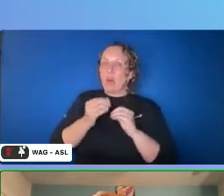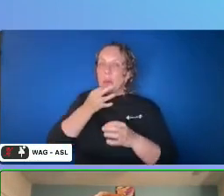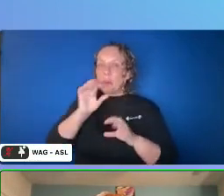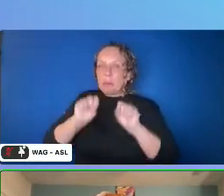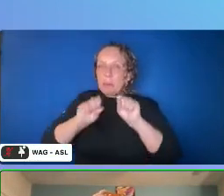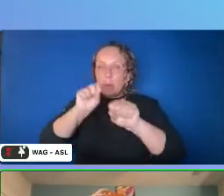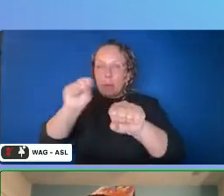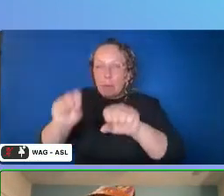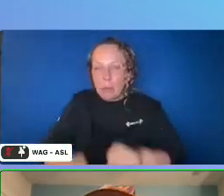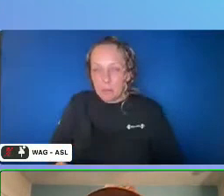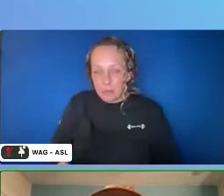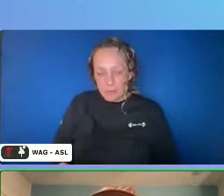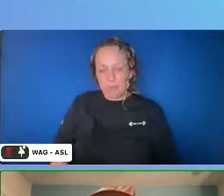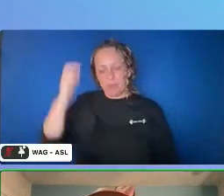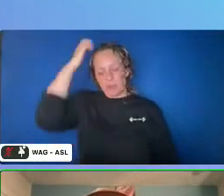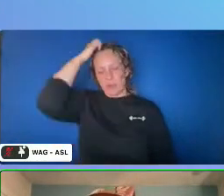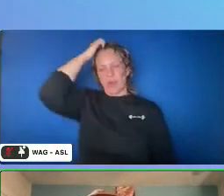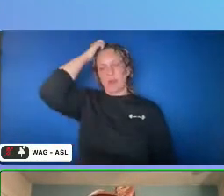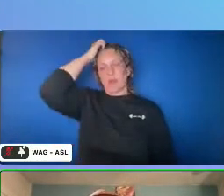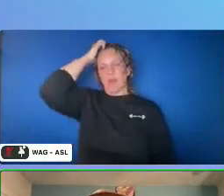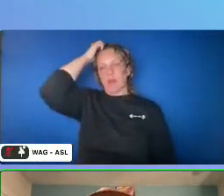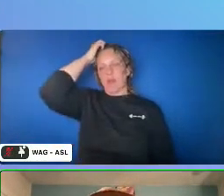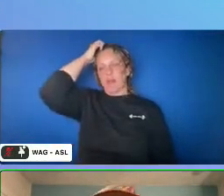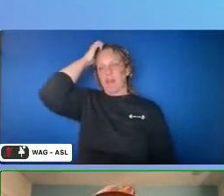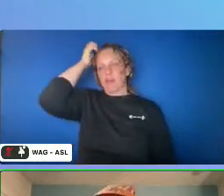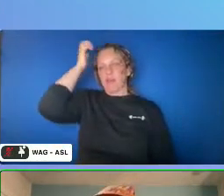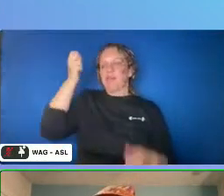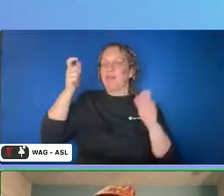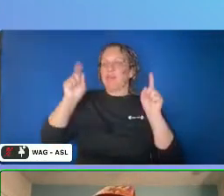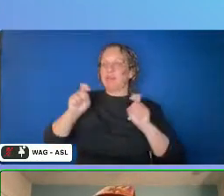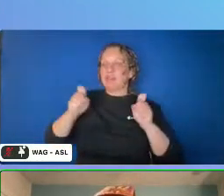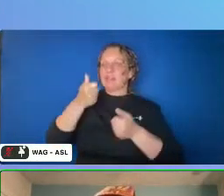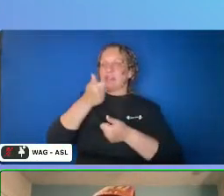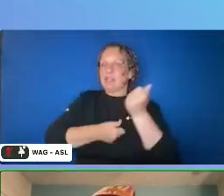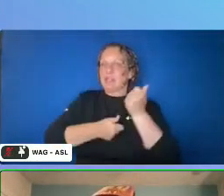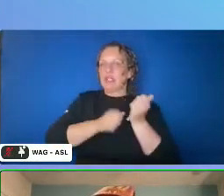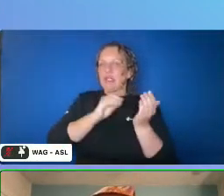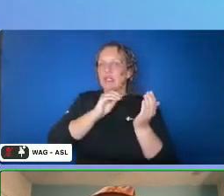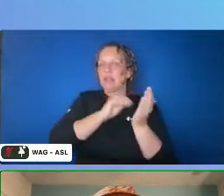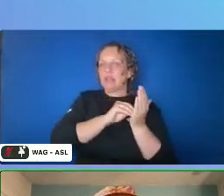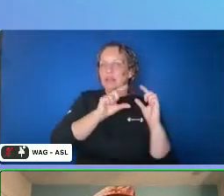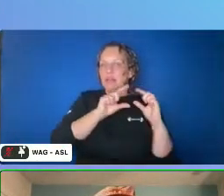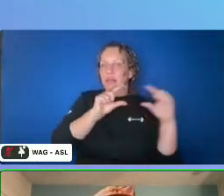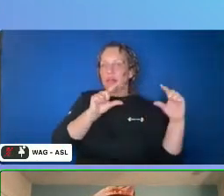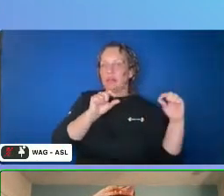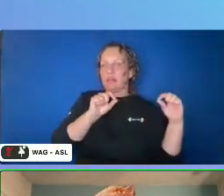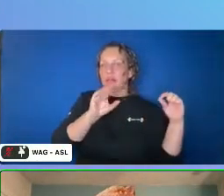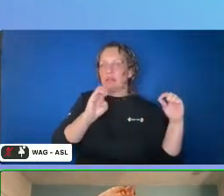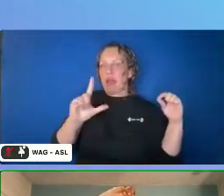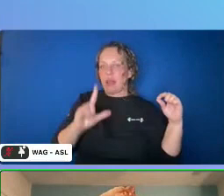So we're gonna actually end up testing each data cell. Right now just for a warning,